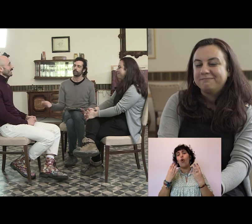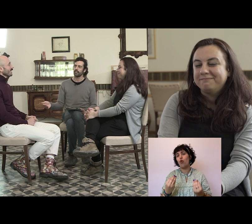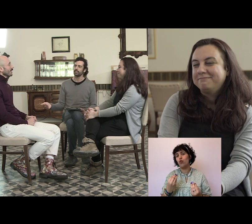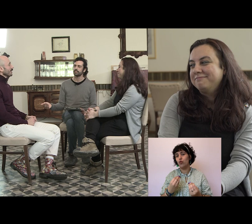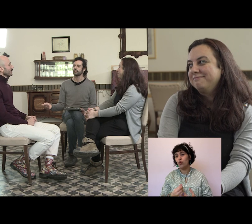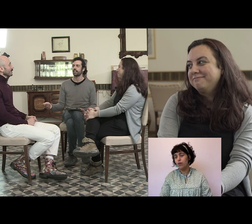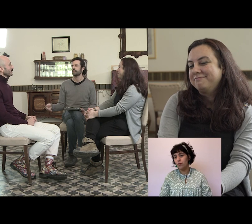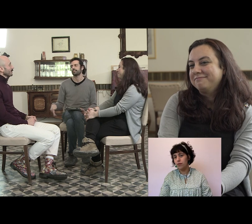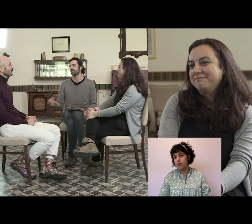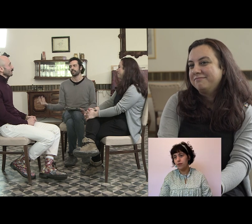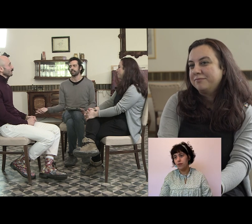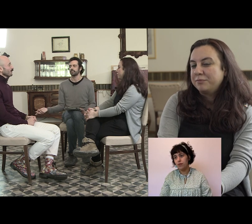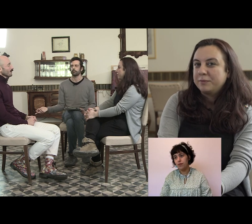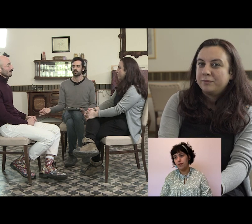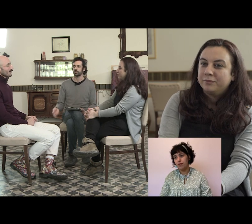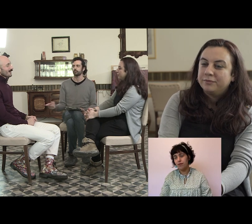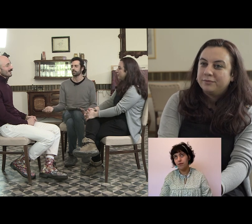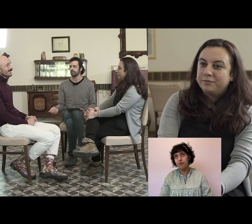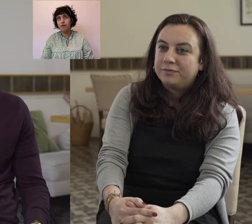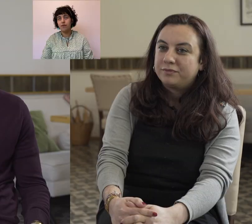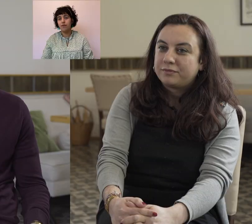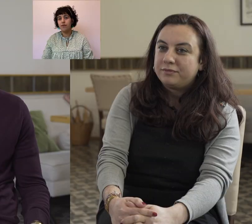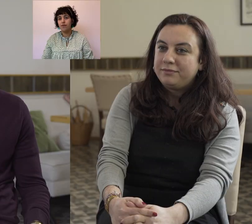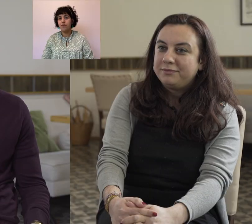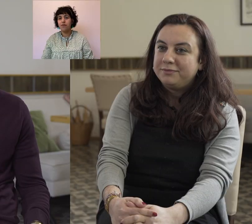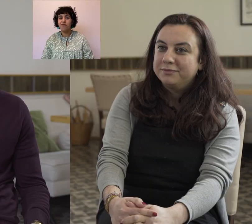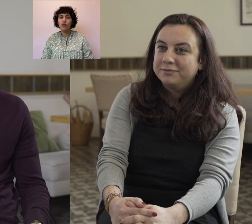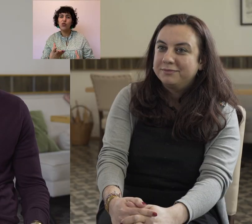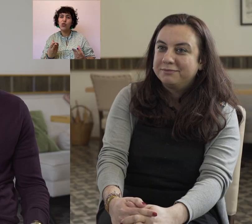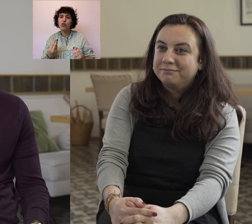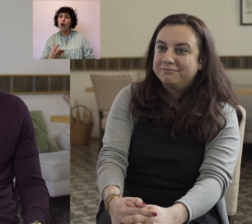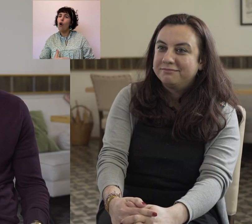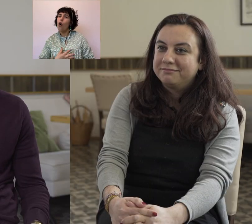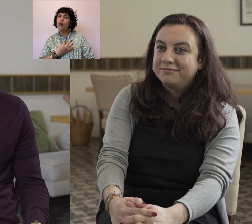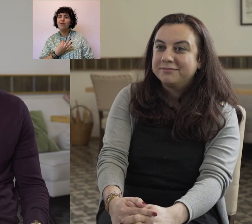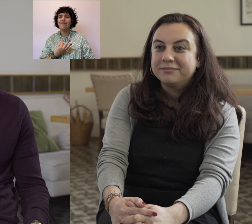When I'm leaving that place, I wish I didn't take off my makeup That is a great adventure of torment